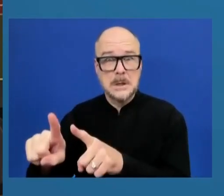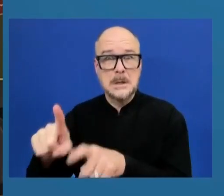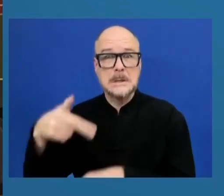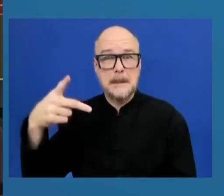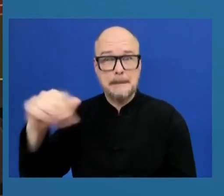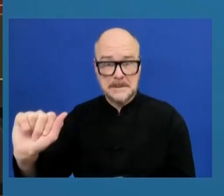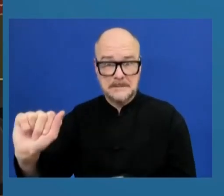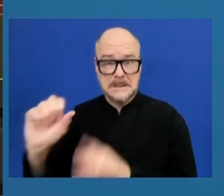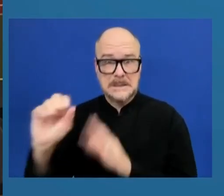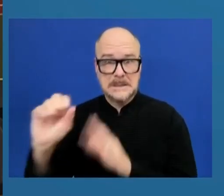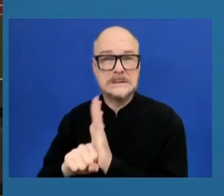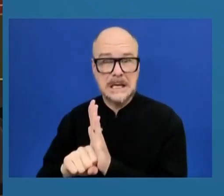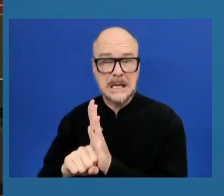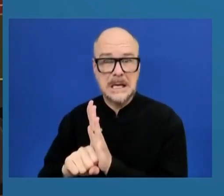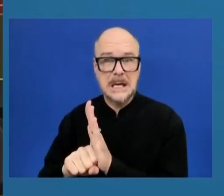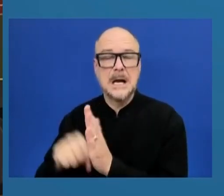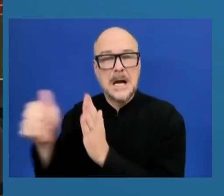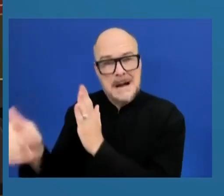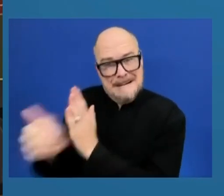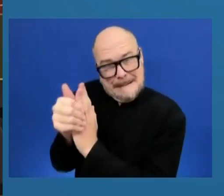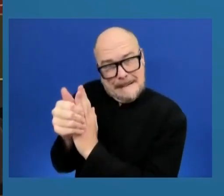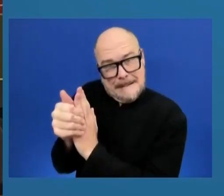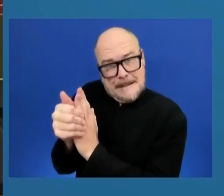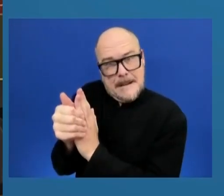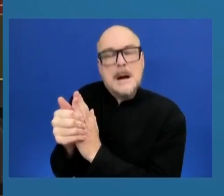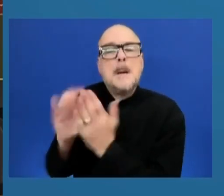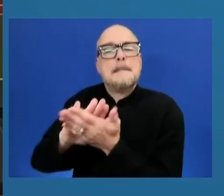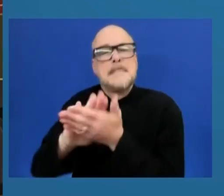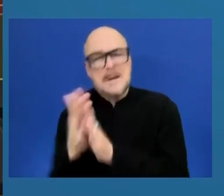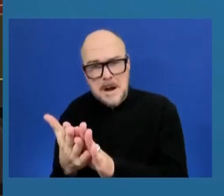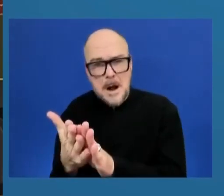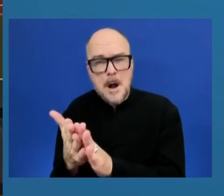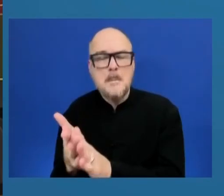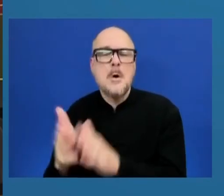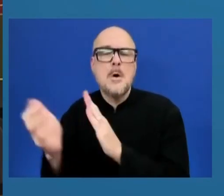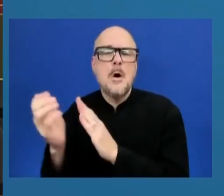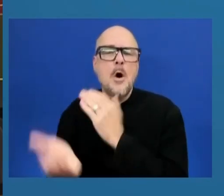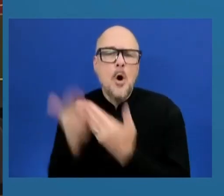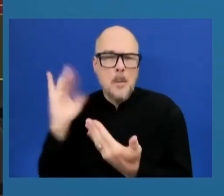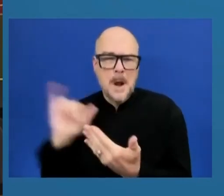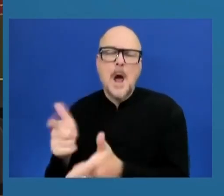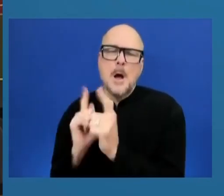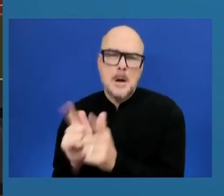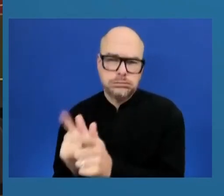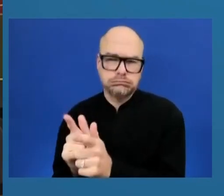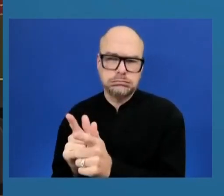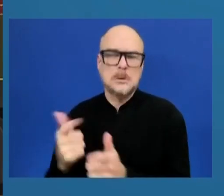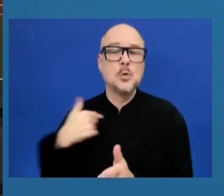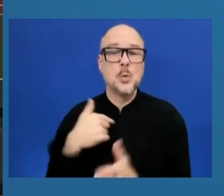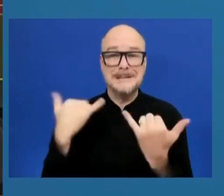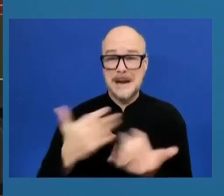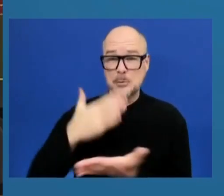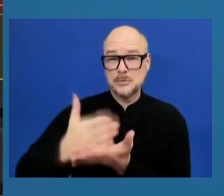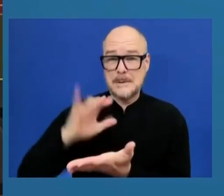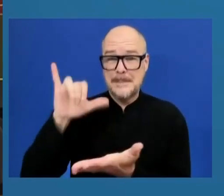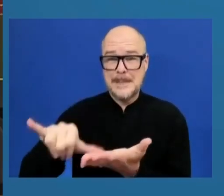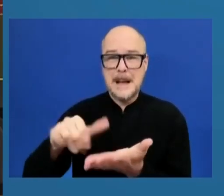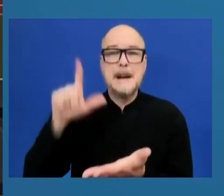get an enhancement so we could treat it basically like a machine gun. So we have now stopped that from happening because you have to be 21 and we.